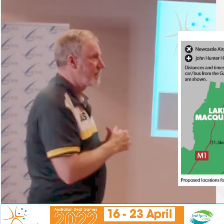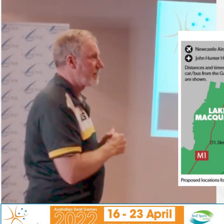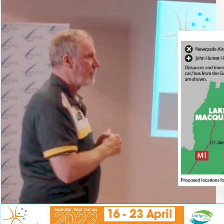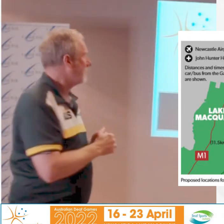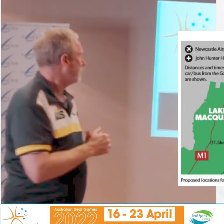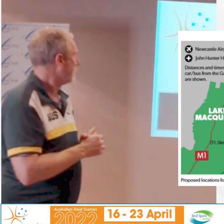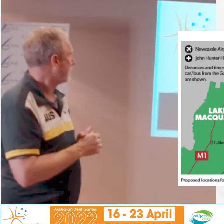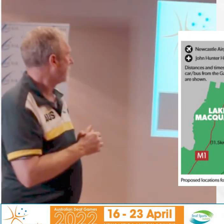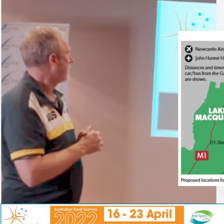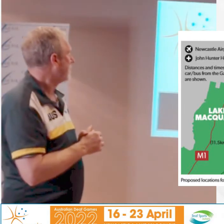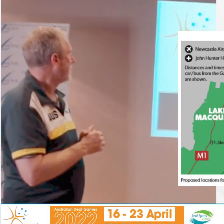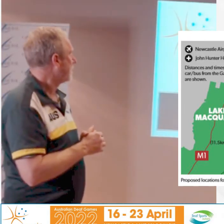next slide please Andrew